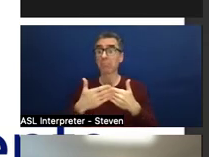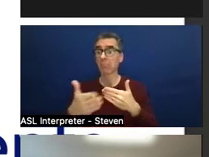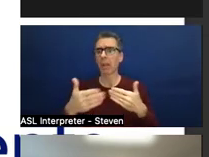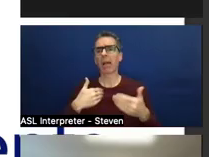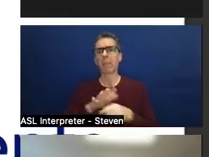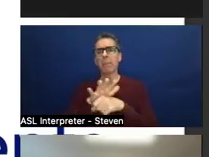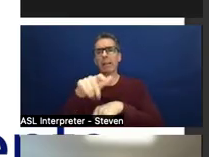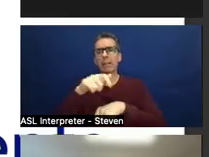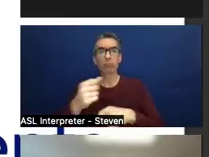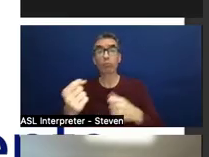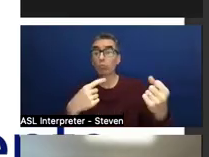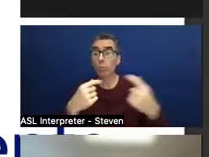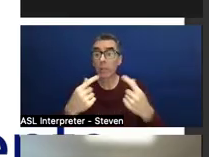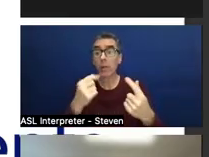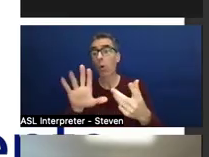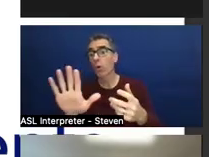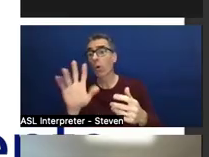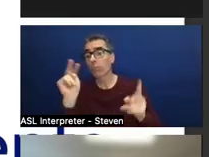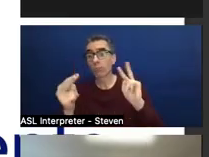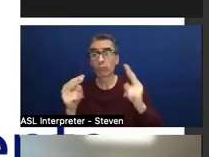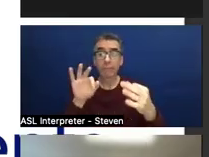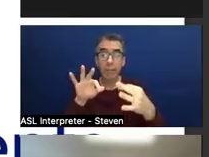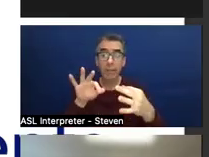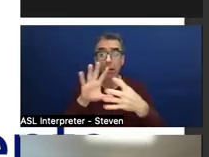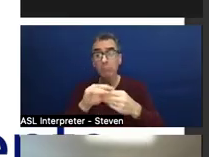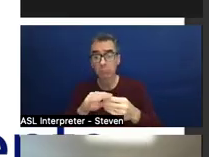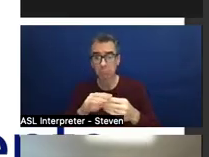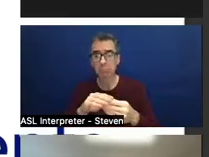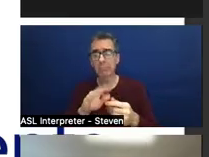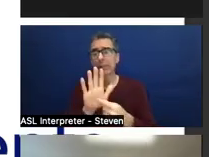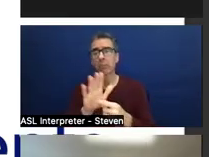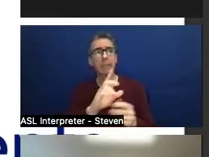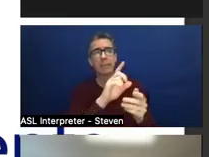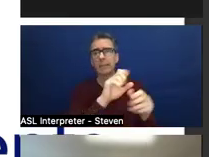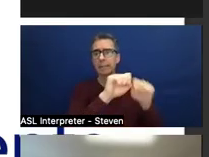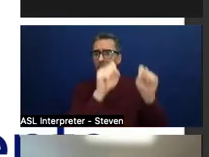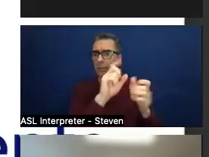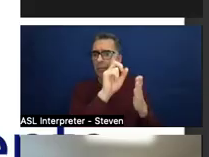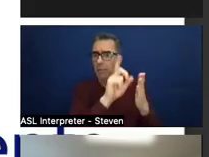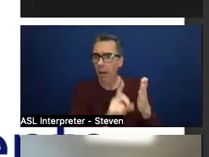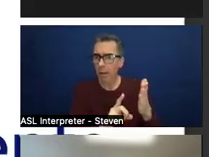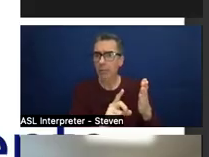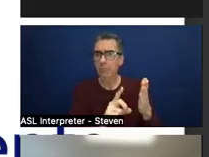and certainly, we can dig into any more of these design questions about the stations or the roadway more.